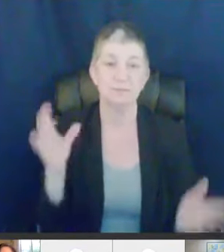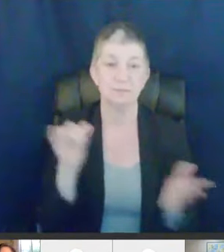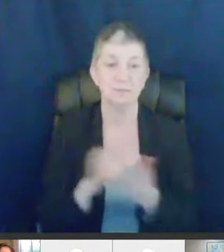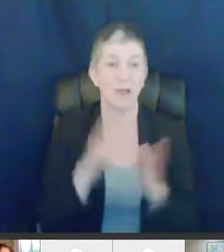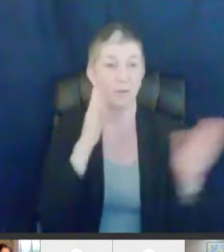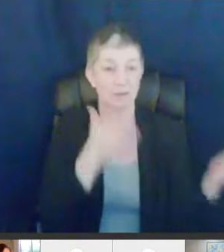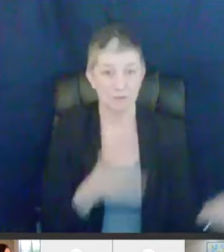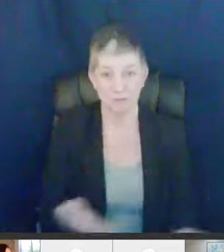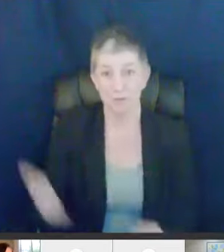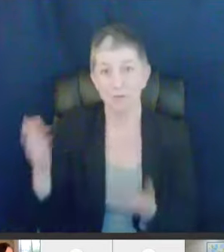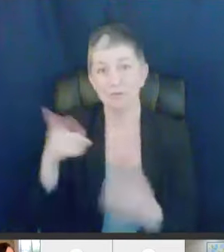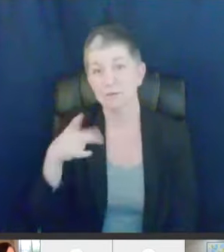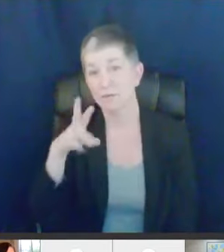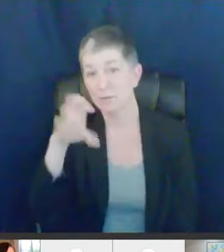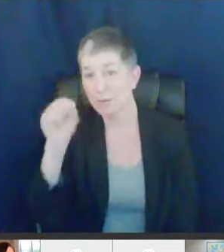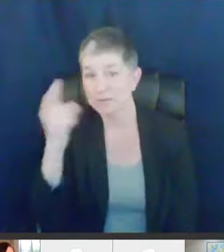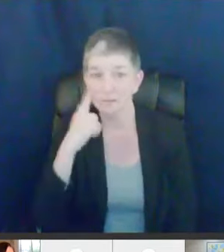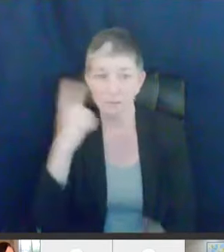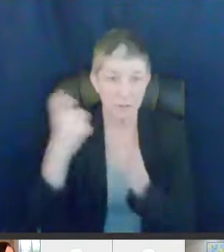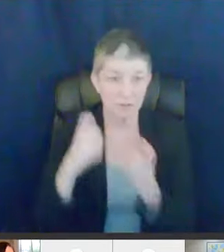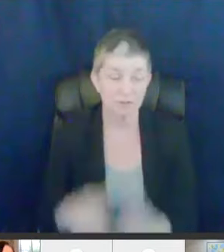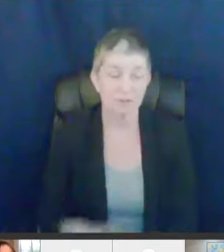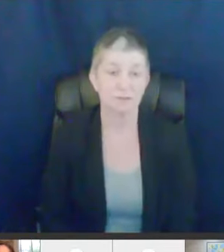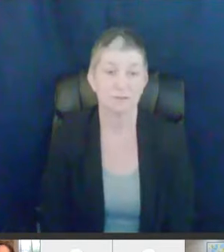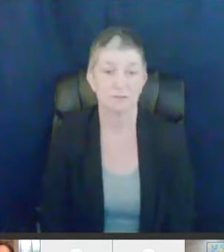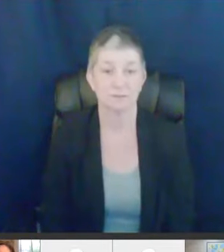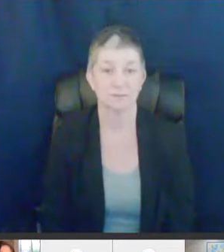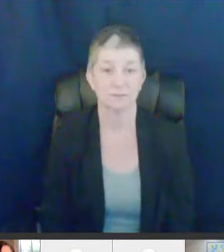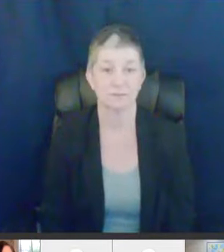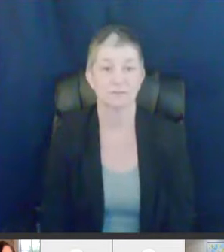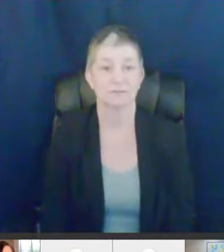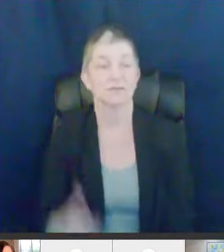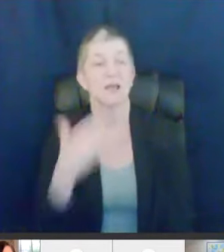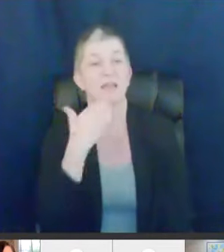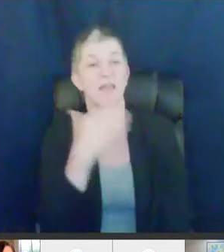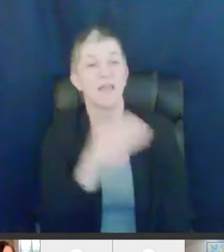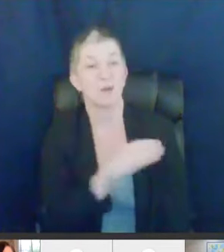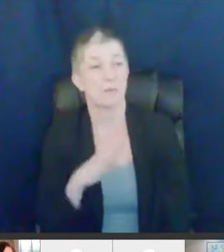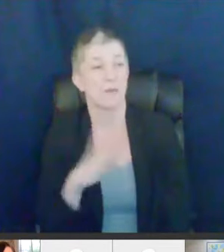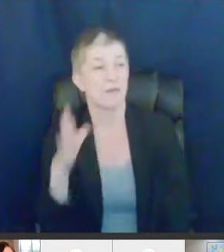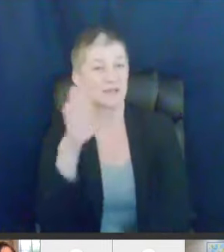for questions thanks commissioner this afternoon we're joined by Carl Hessler